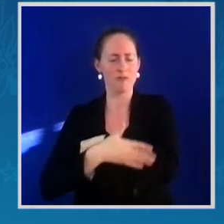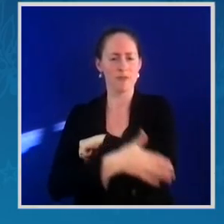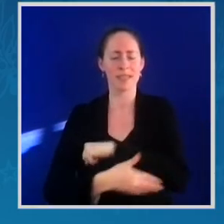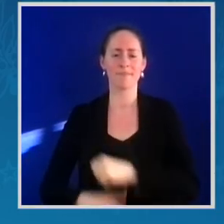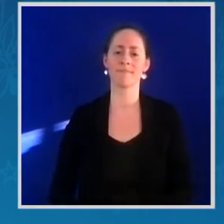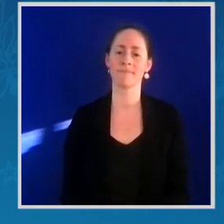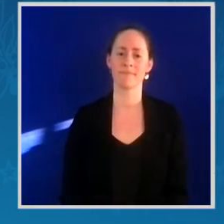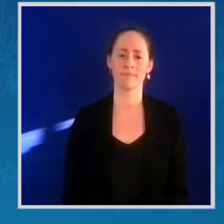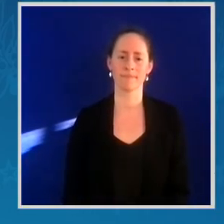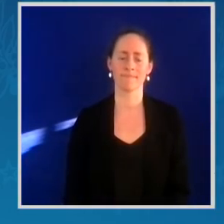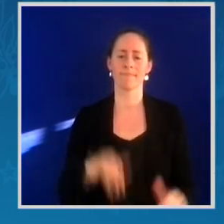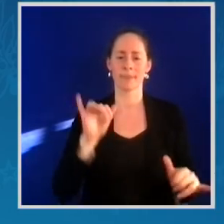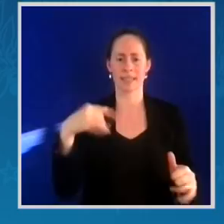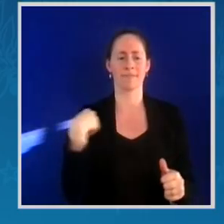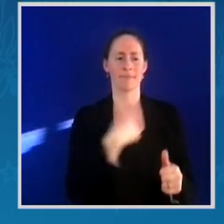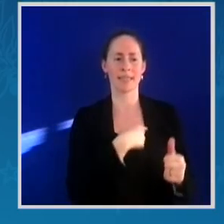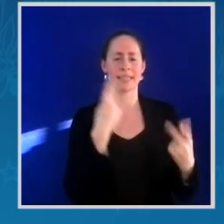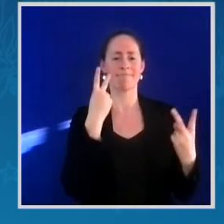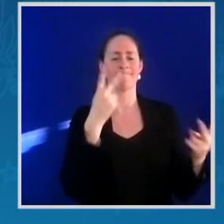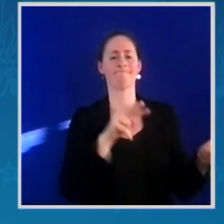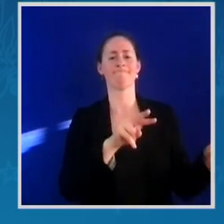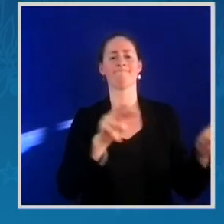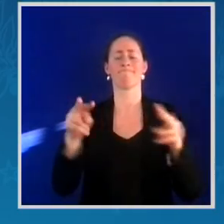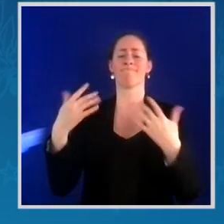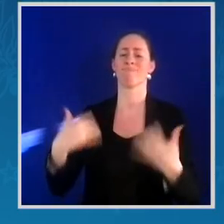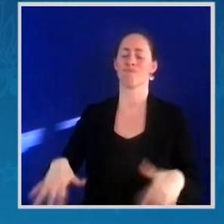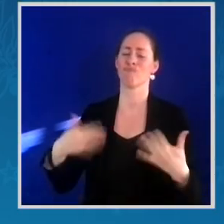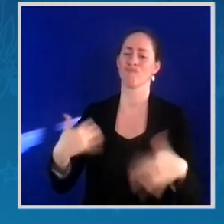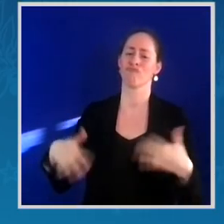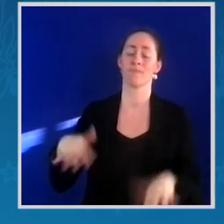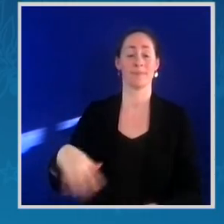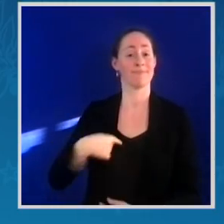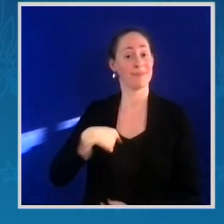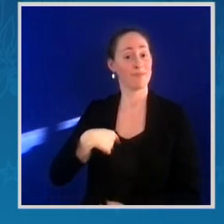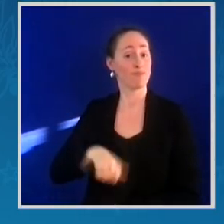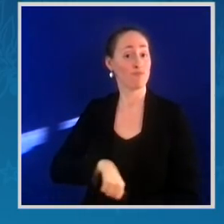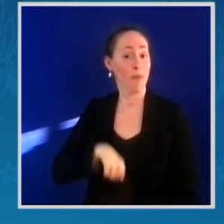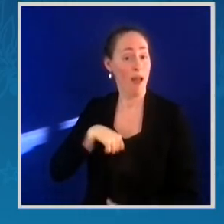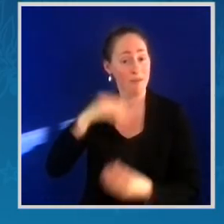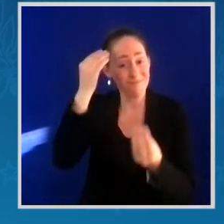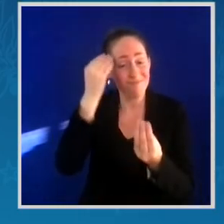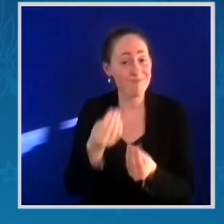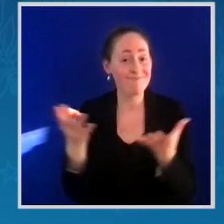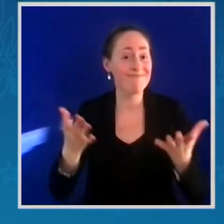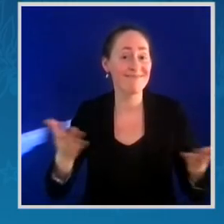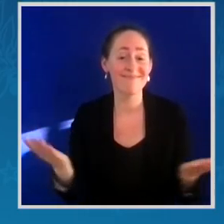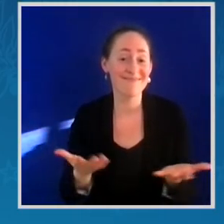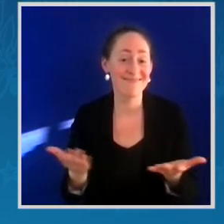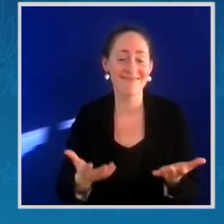I'm proud to report that the agreements that we have reached again